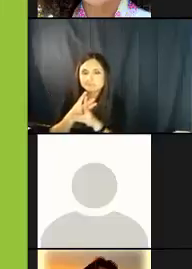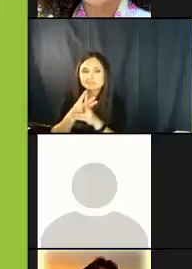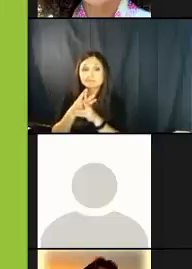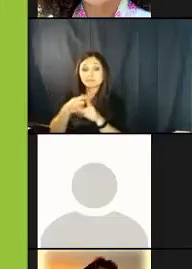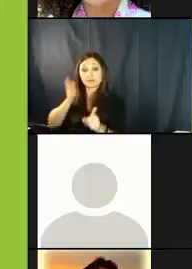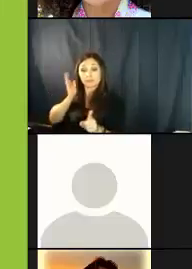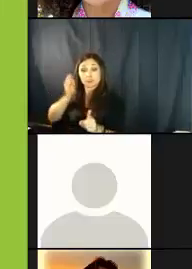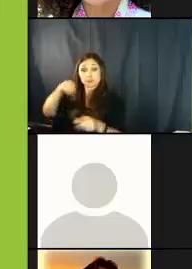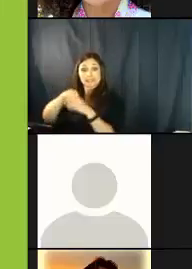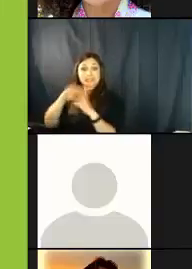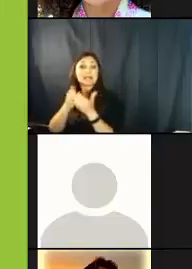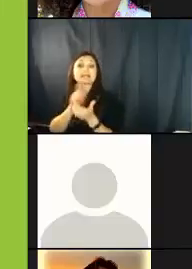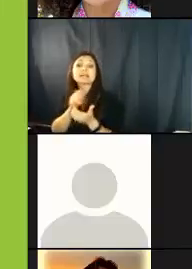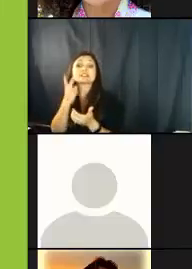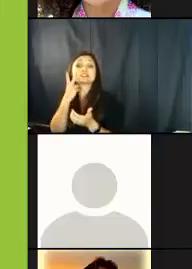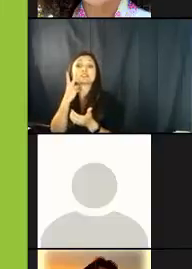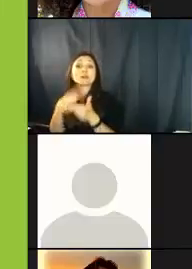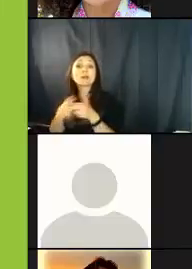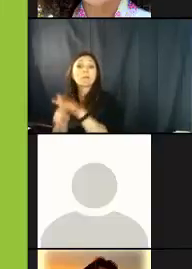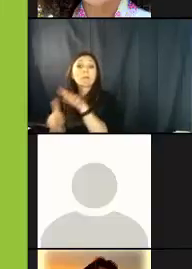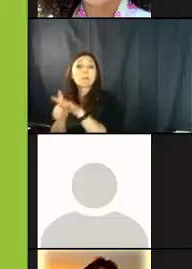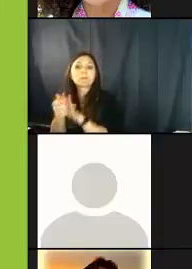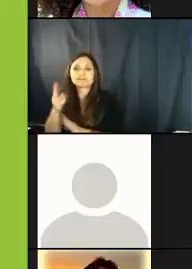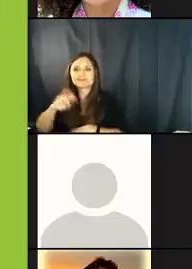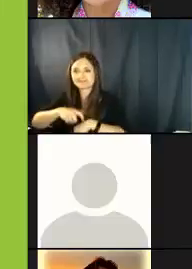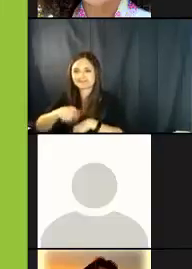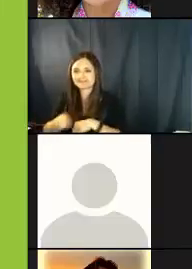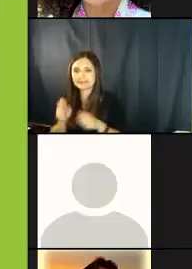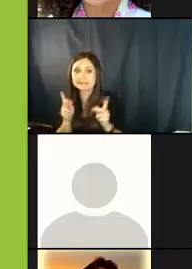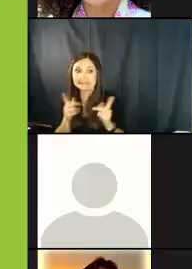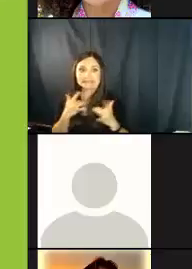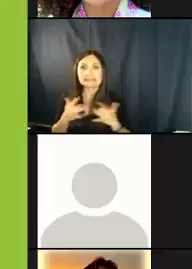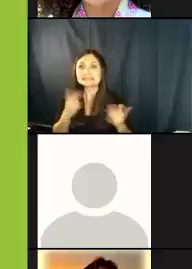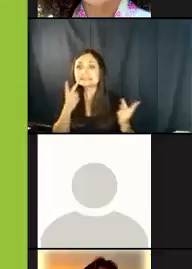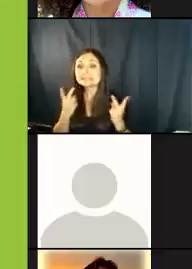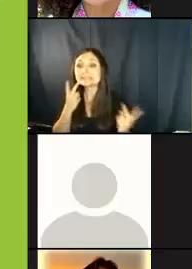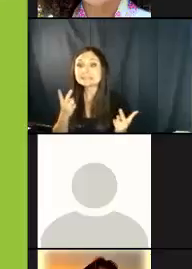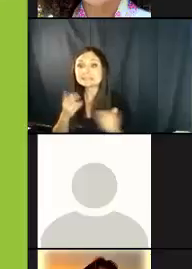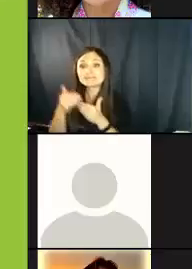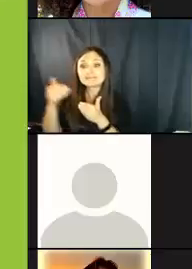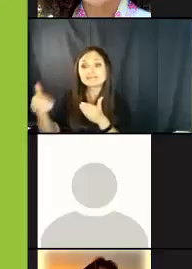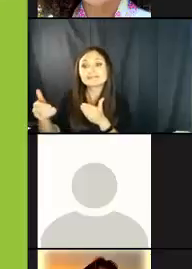So I actually saw her name up a few times very excited to see you all in that and thank